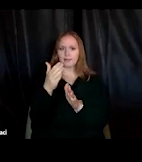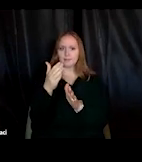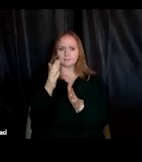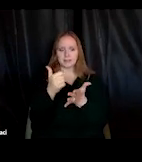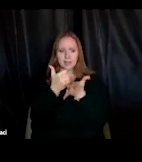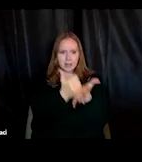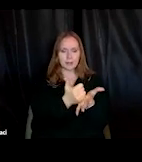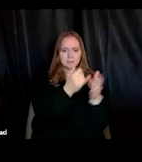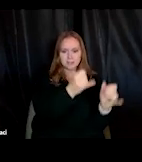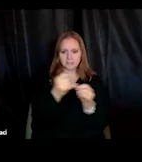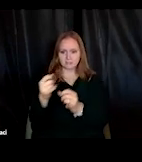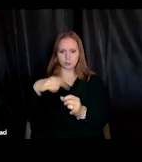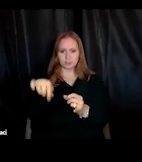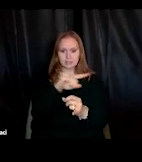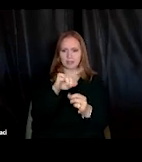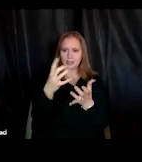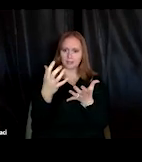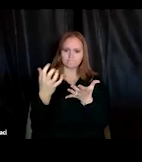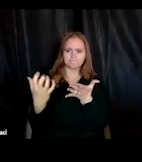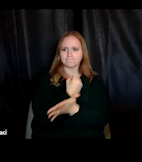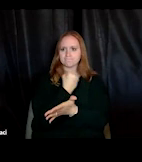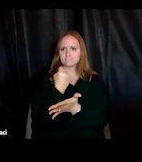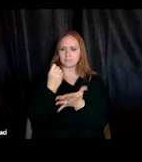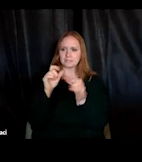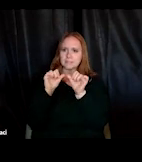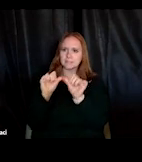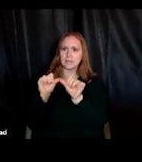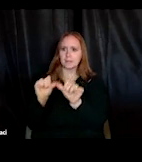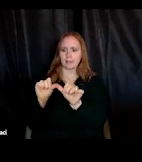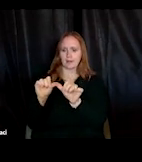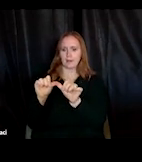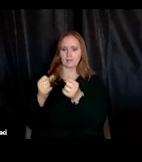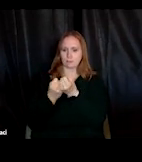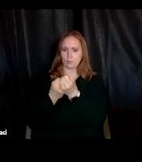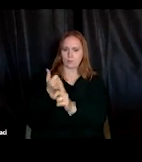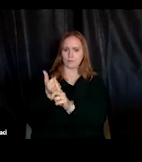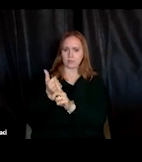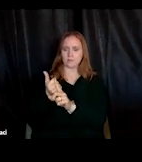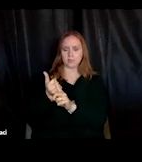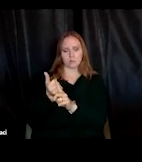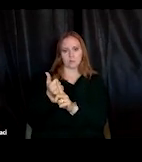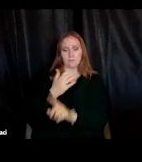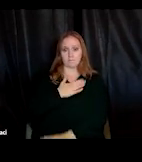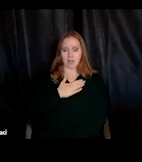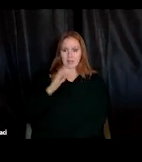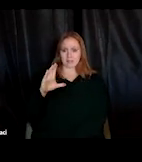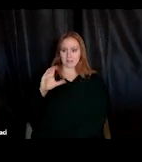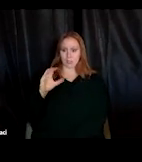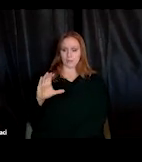in their lives. And so one of the great things that my CoC has done is meeting clients where they're at